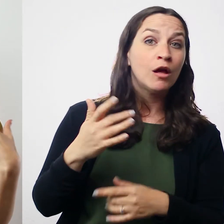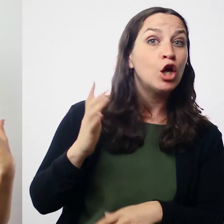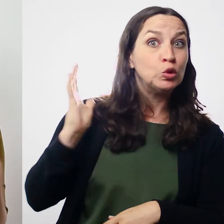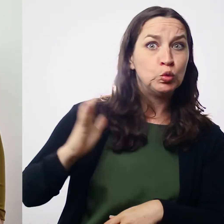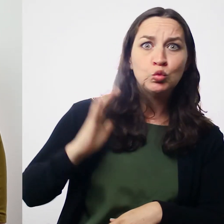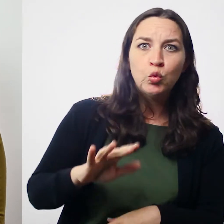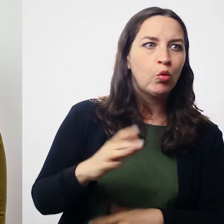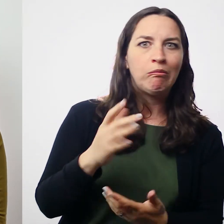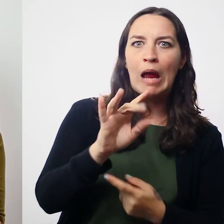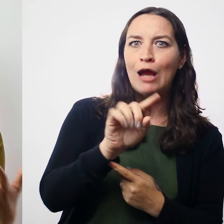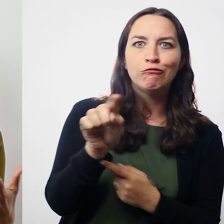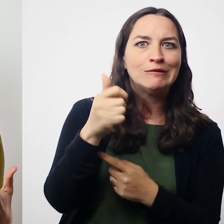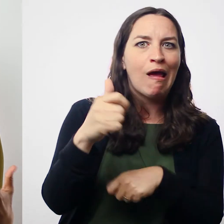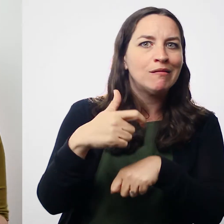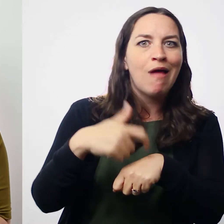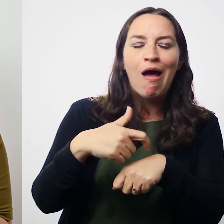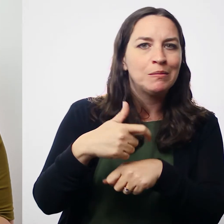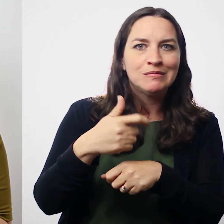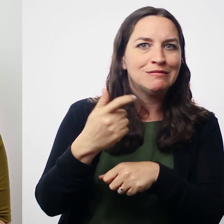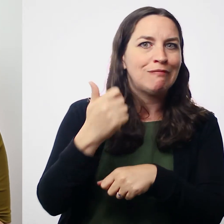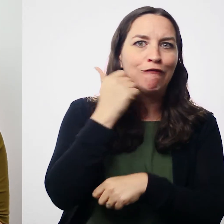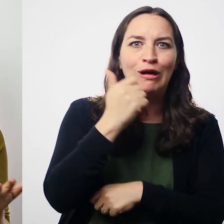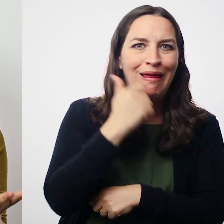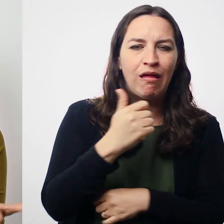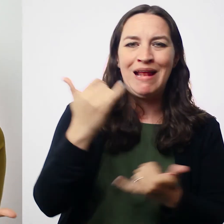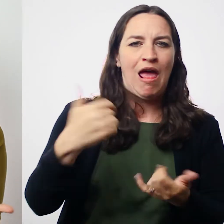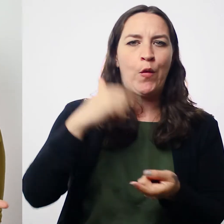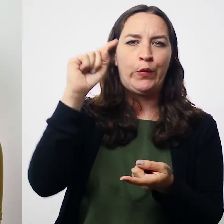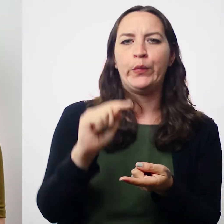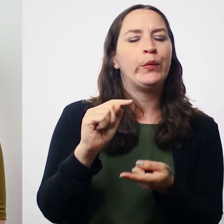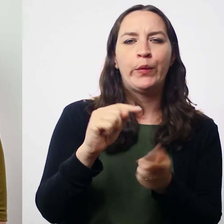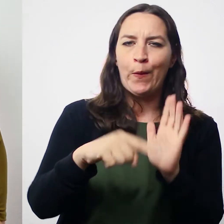my neck probably eight, ten times a day, and now it's probably once or twice a week because of this